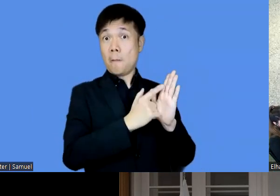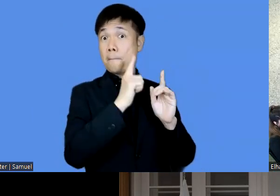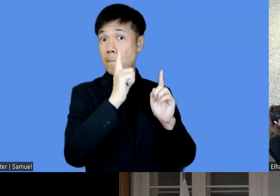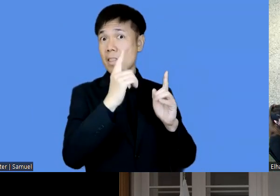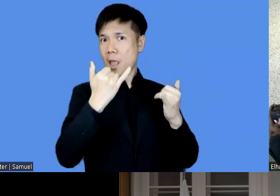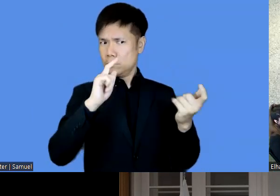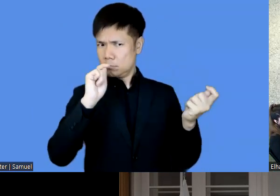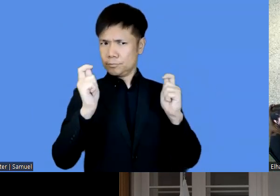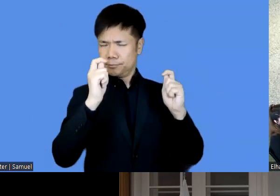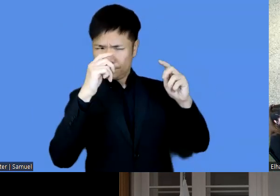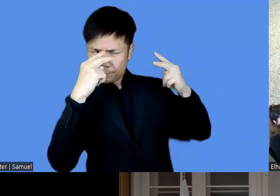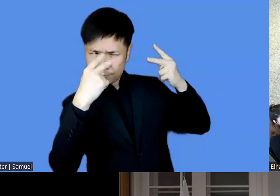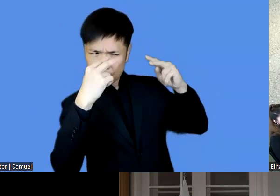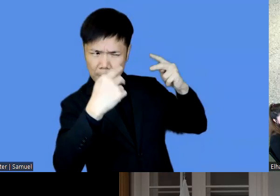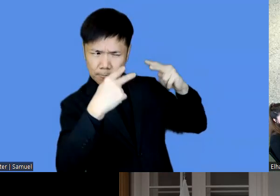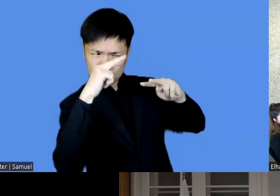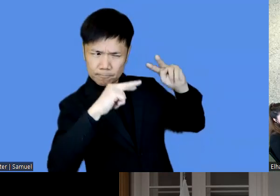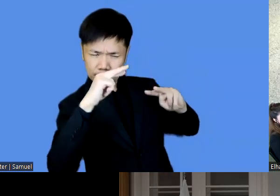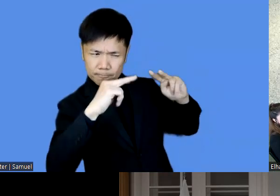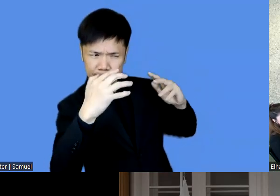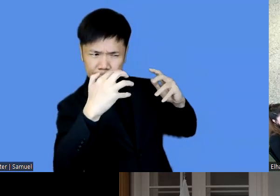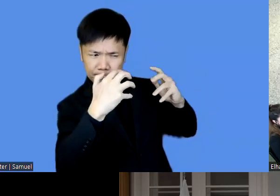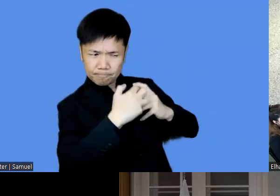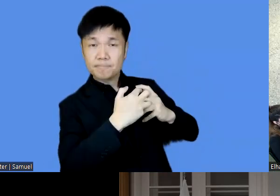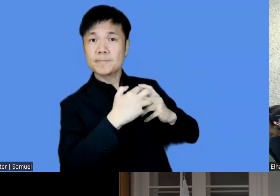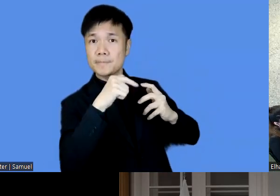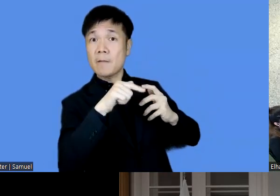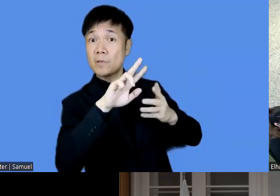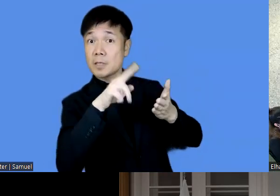Alexandre, thank you for your time and the floor is yours.>>